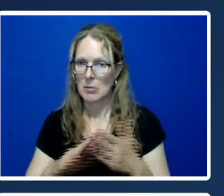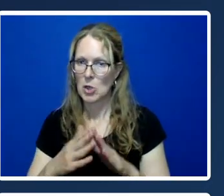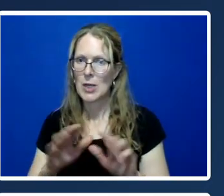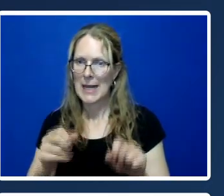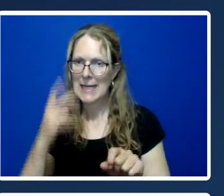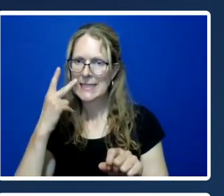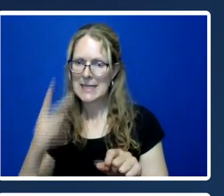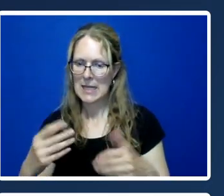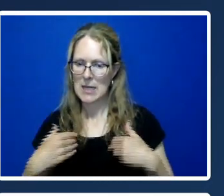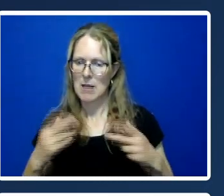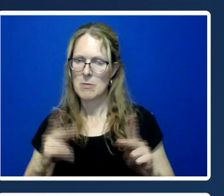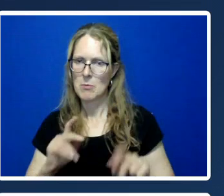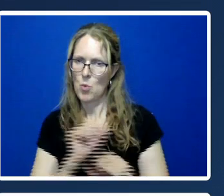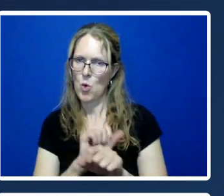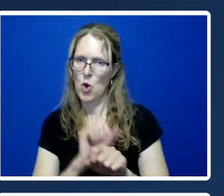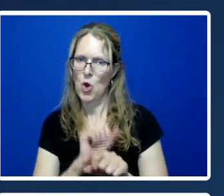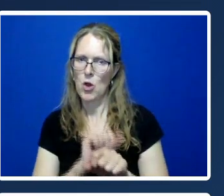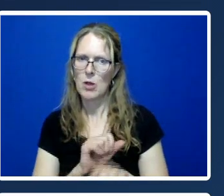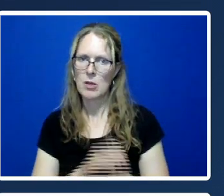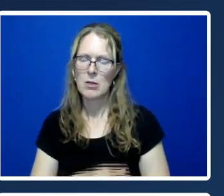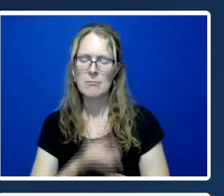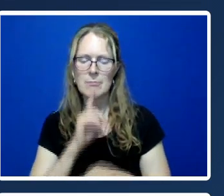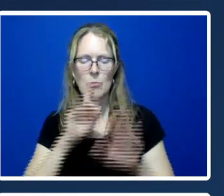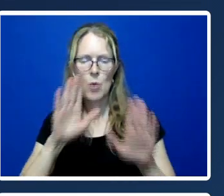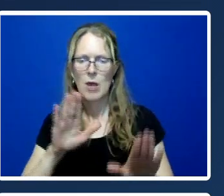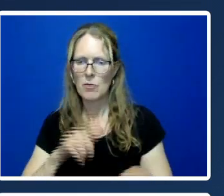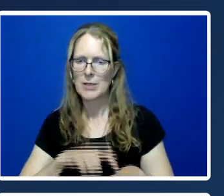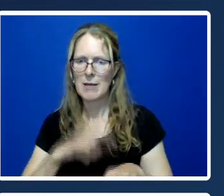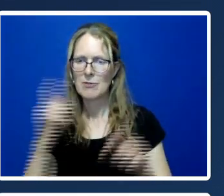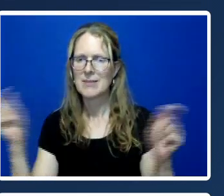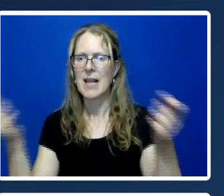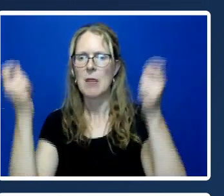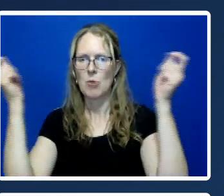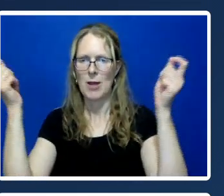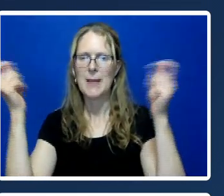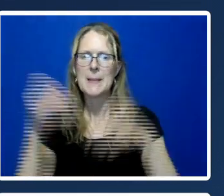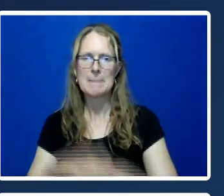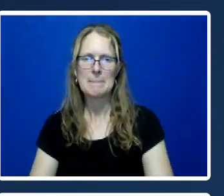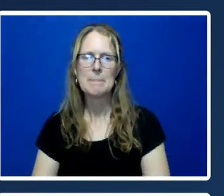it's just a fantastic time to celebrate together. The launch can lead to project